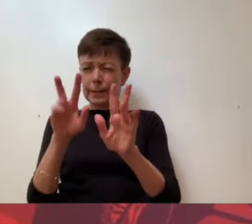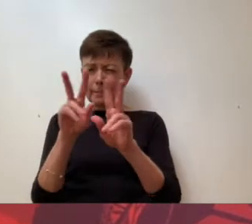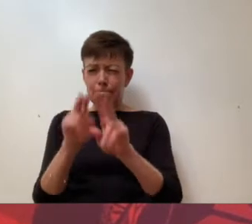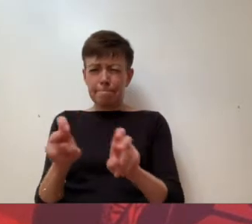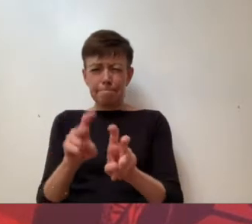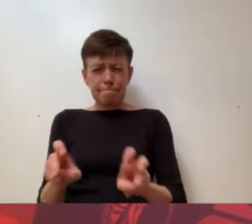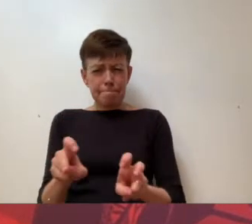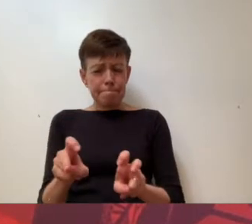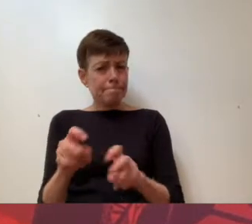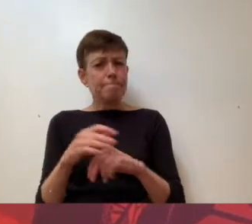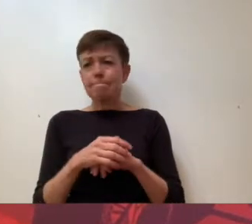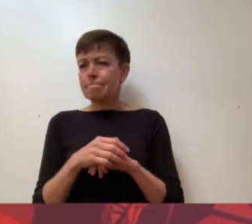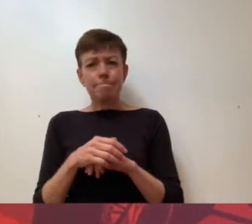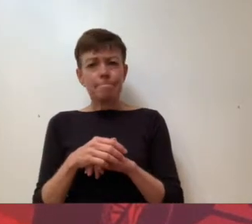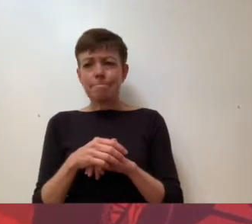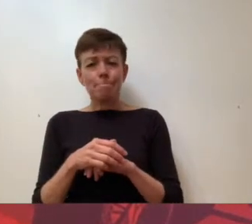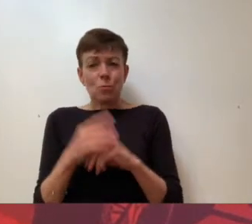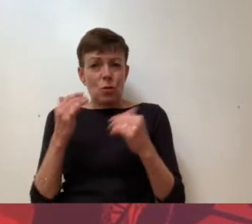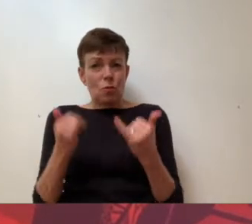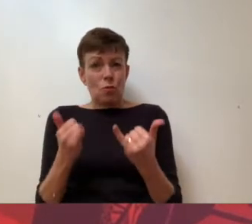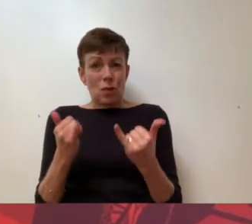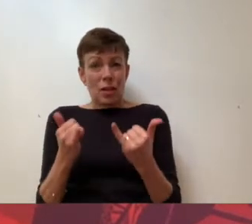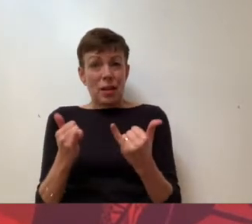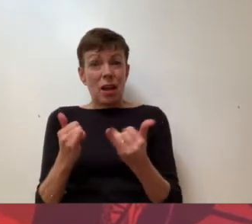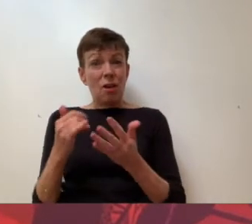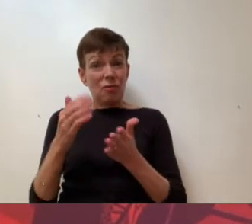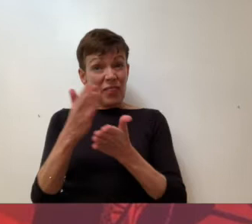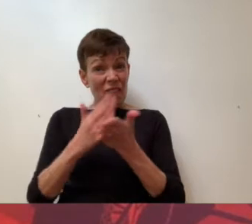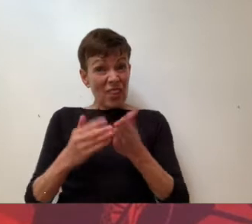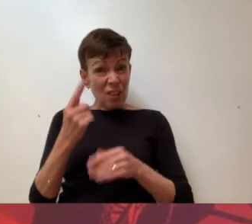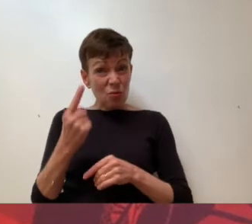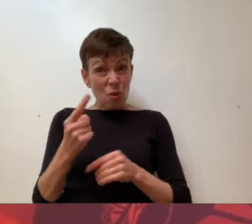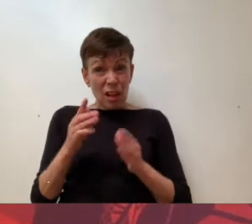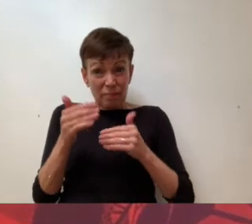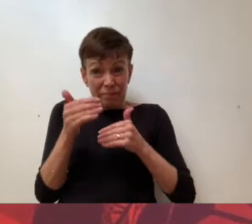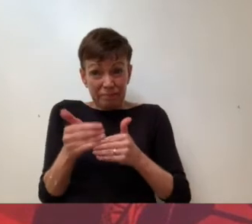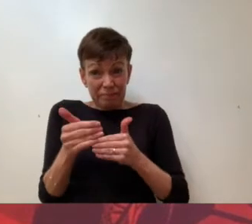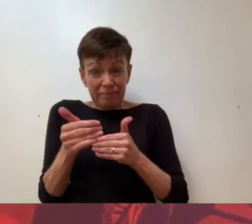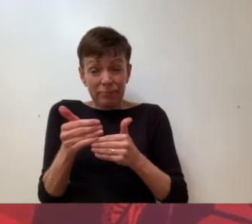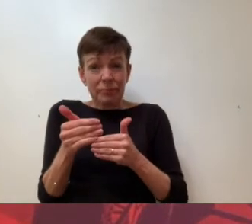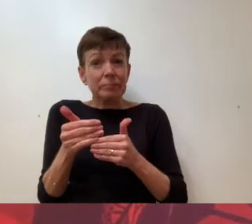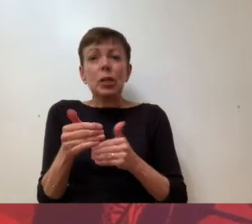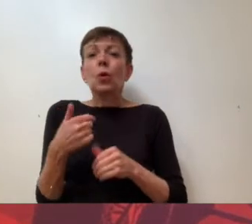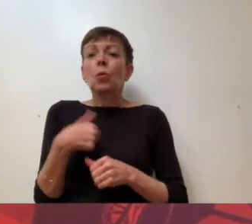about social distancing and gathering restrictions do apply in those areas as well.